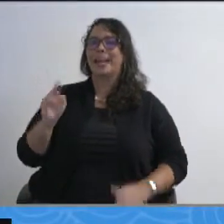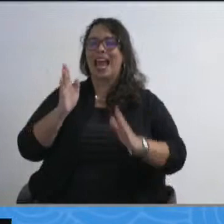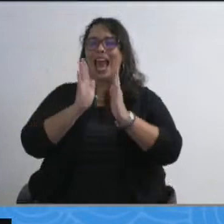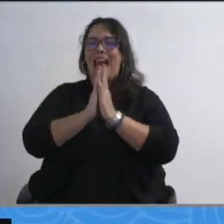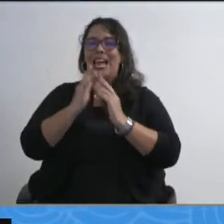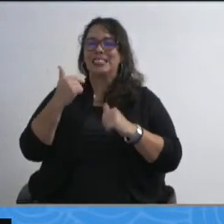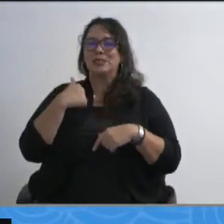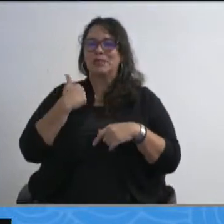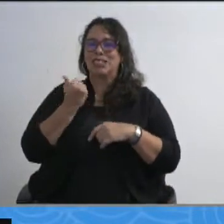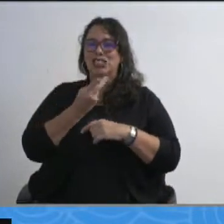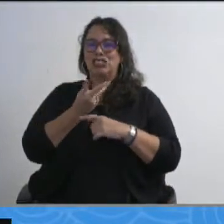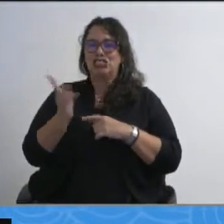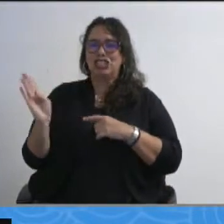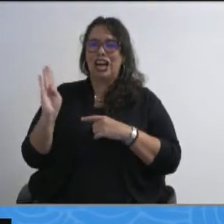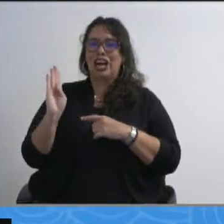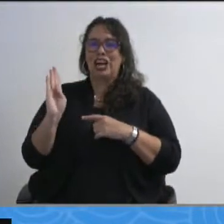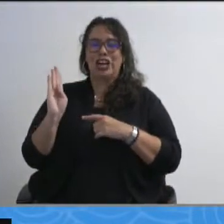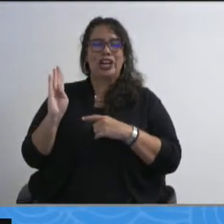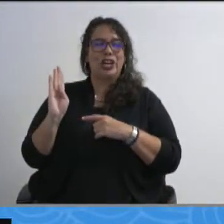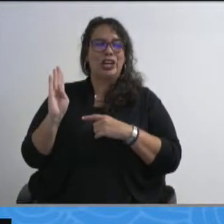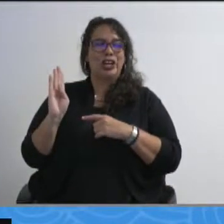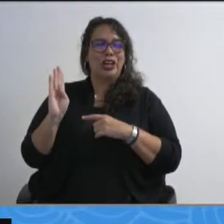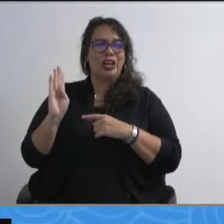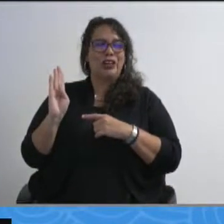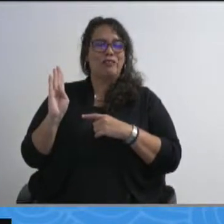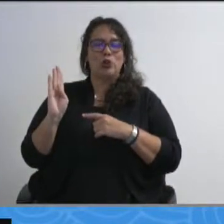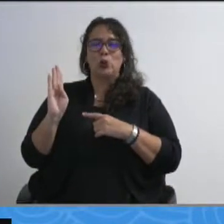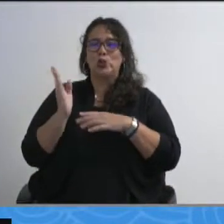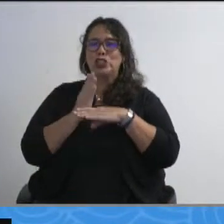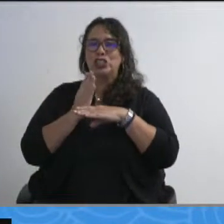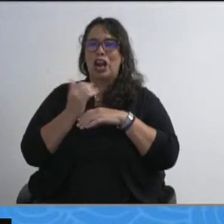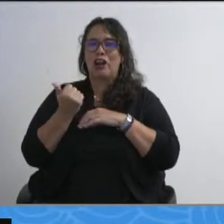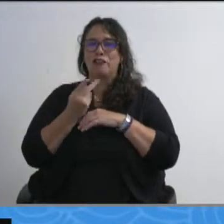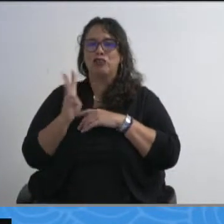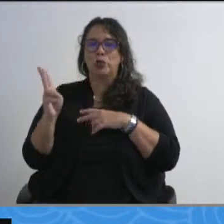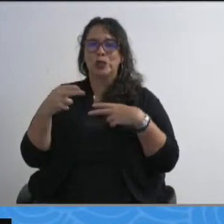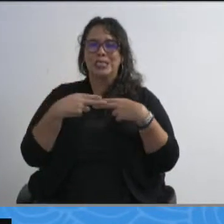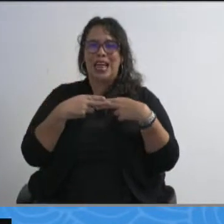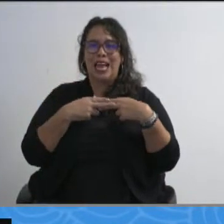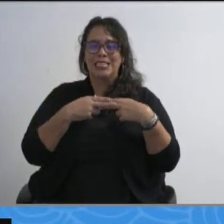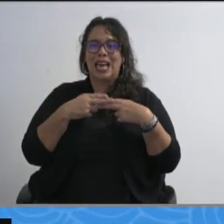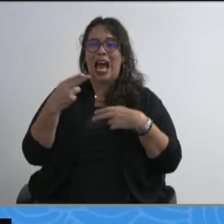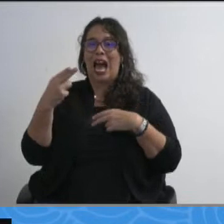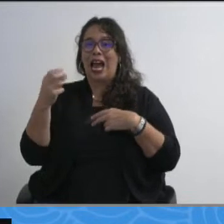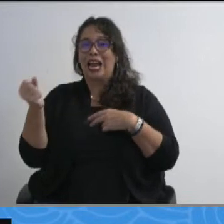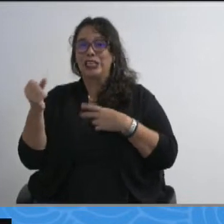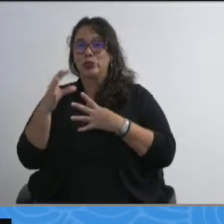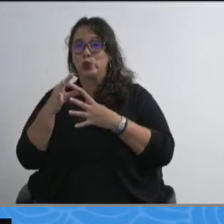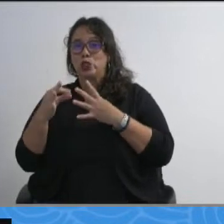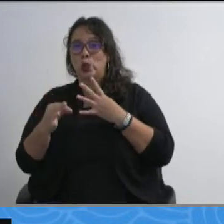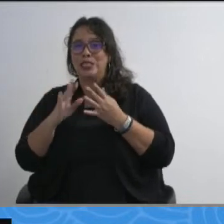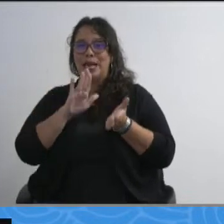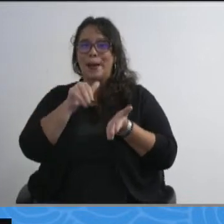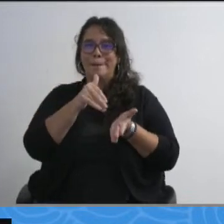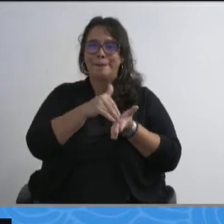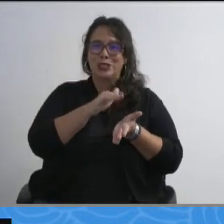And I'm sorry it's not beginning here. About High School Choice and Middle School updates. And so, we're in the Choice office here